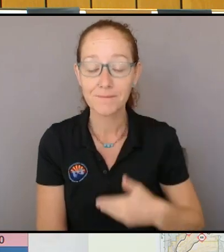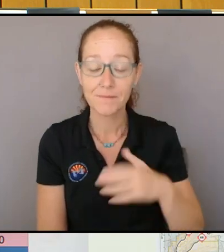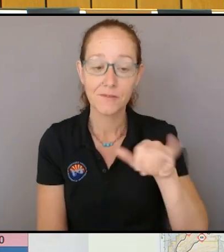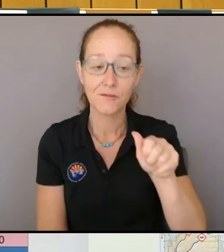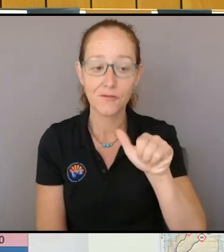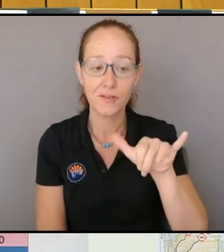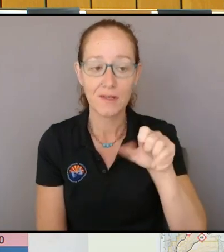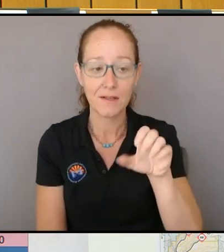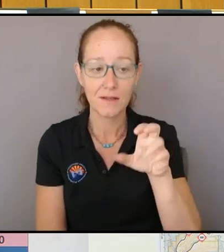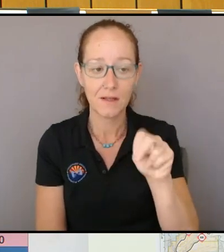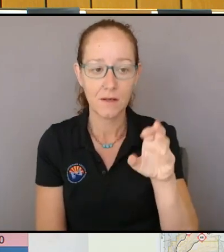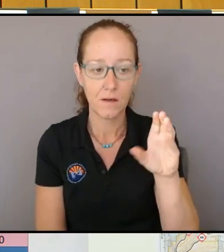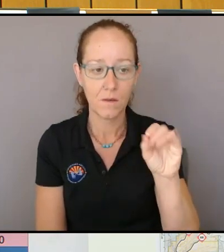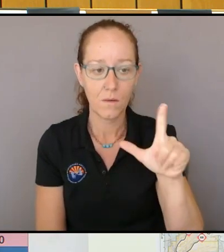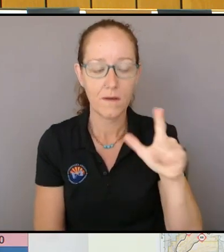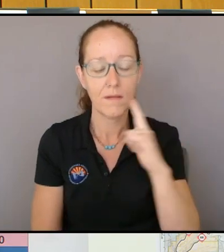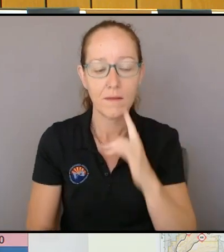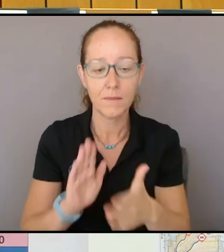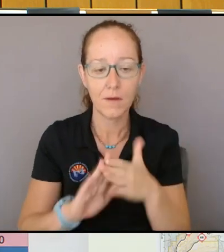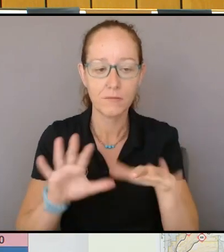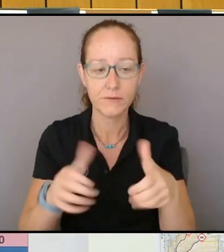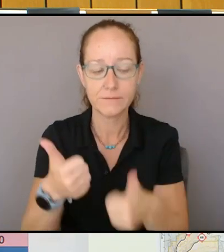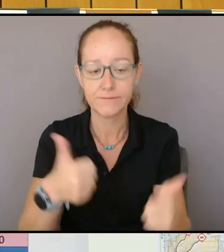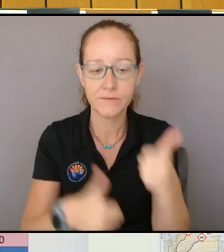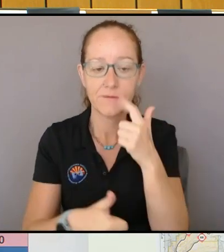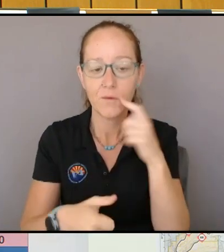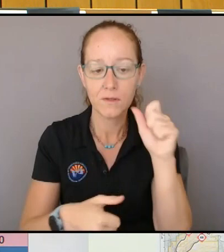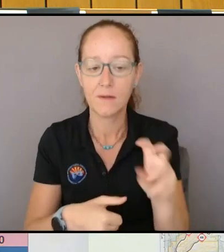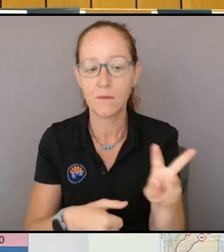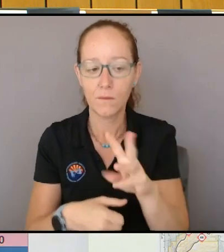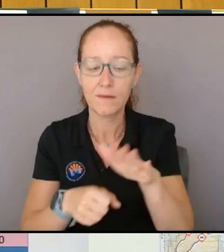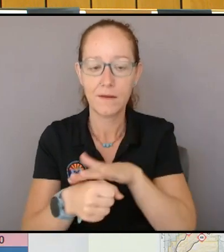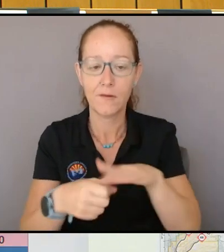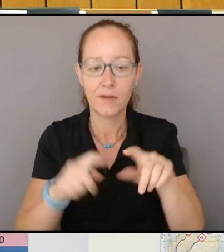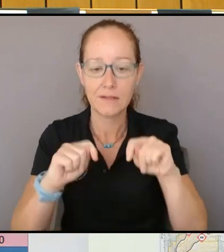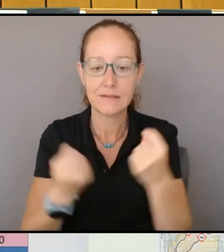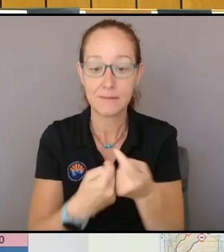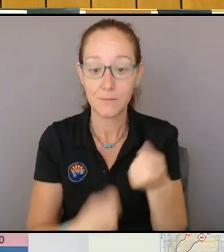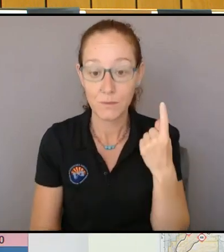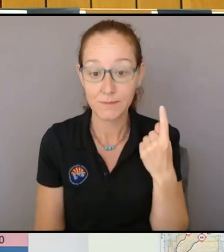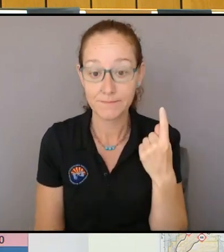Chief for Southwest Area Team 1. Today is Friday, May 20th